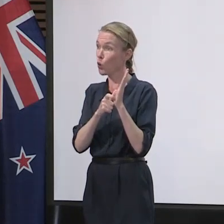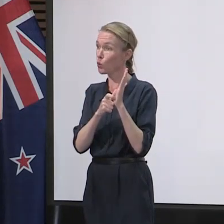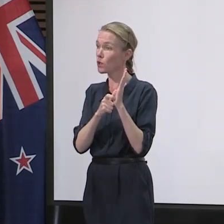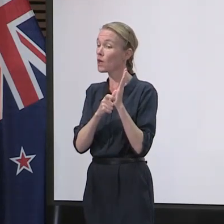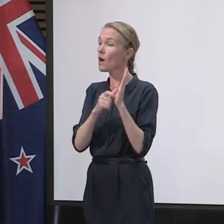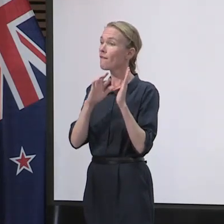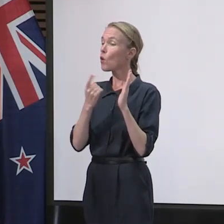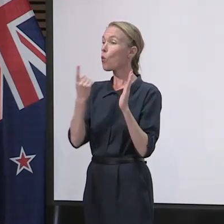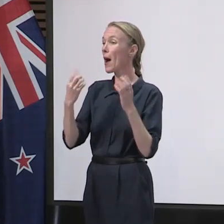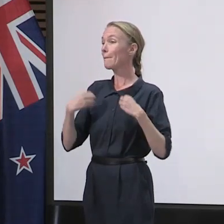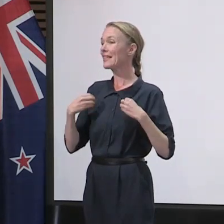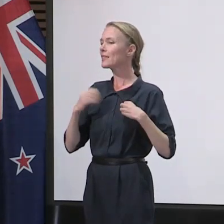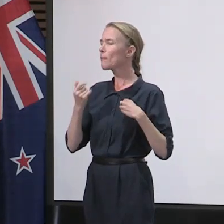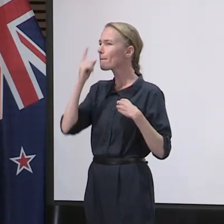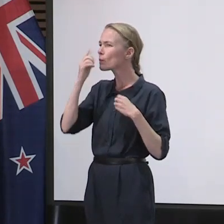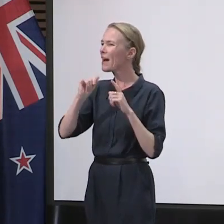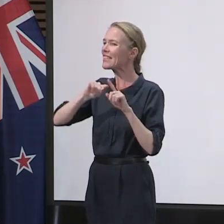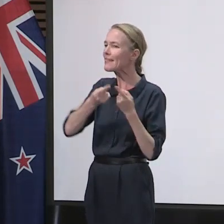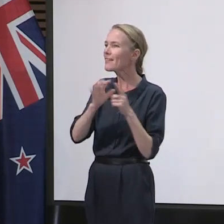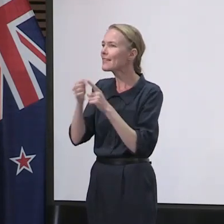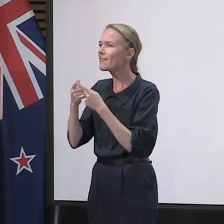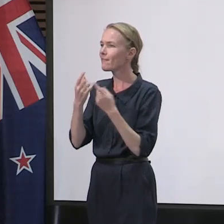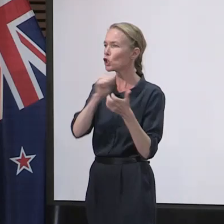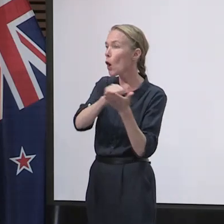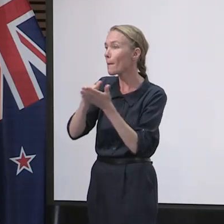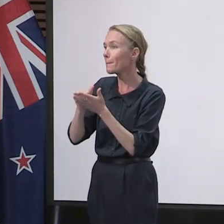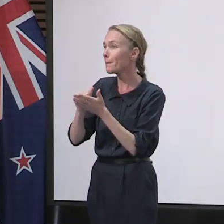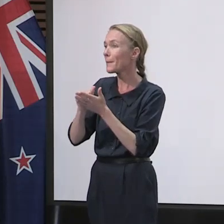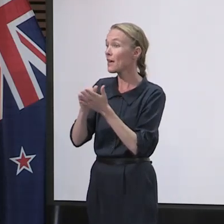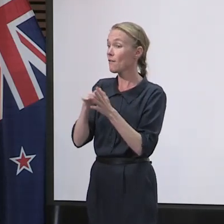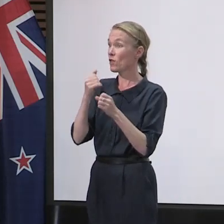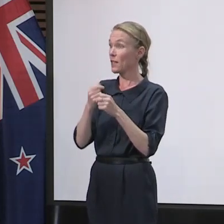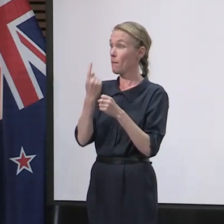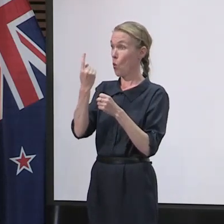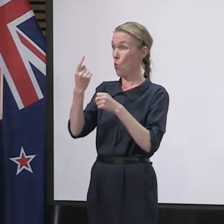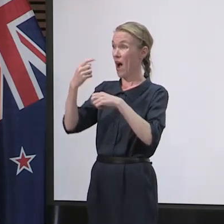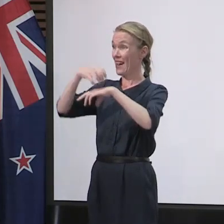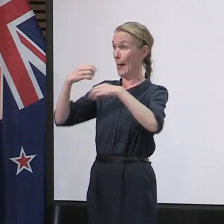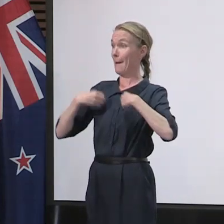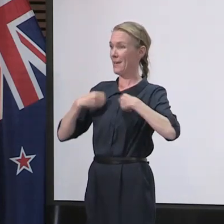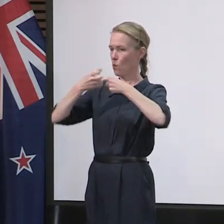relates to a single business who may have a lot of